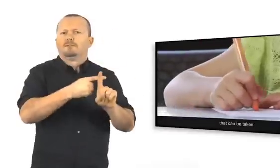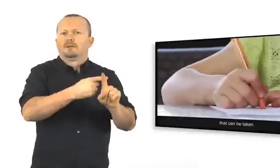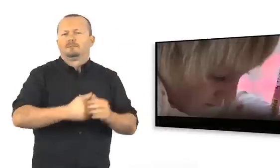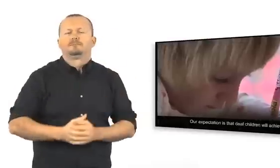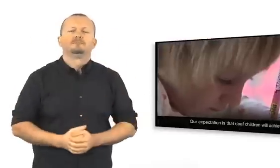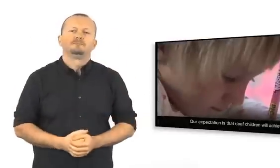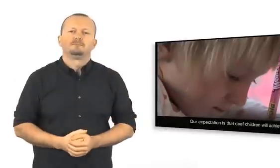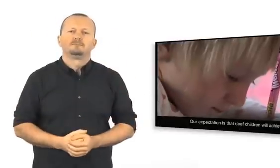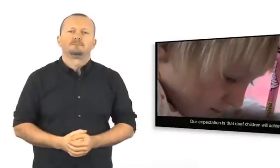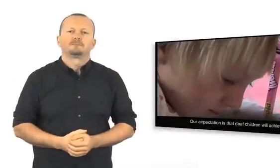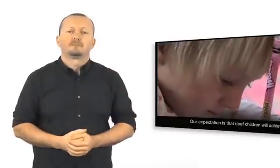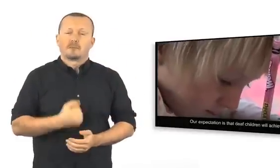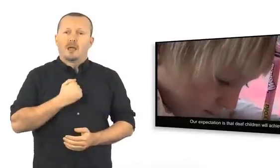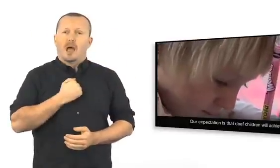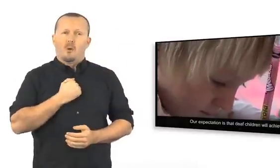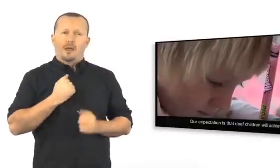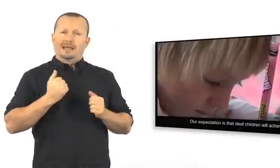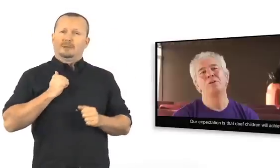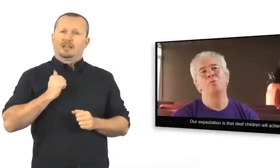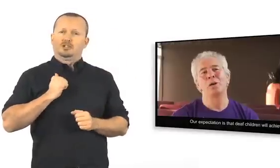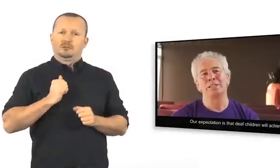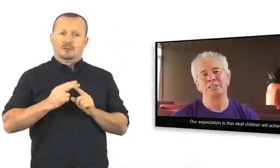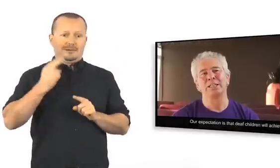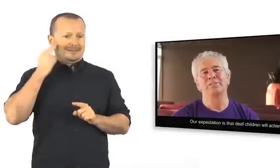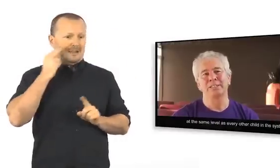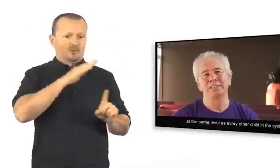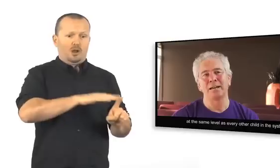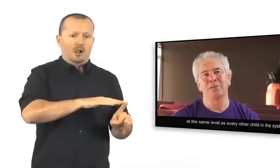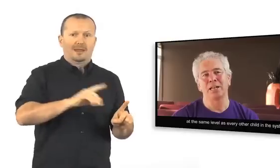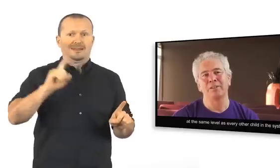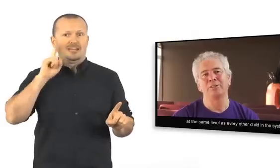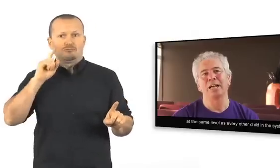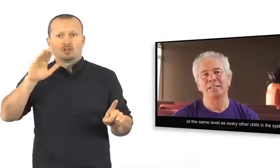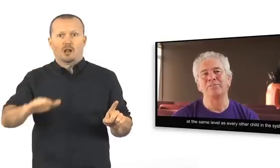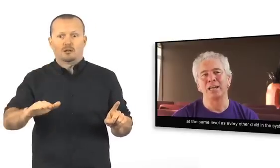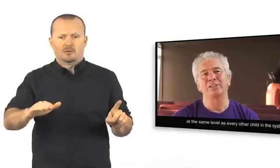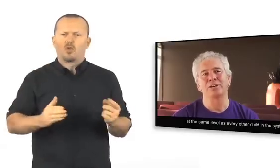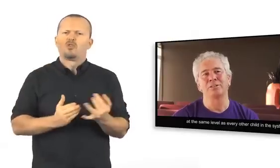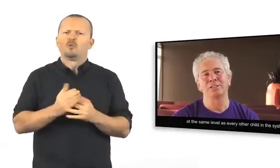Brian: Our expectation is that deaf children will achieve at the same level as every other child